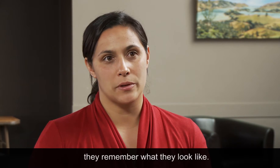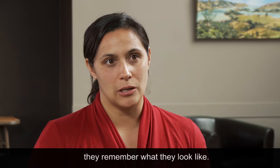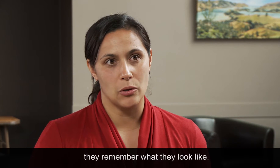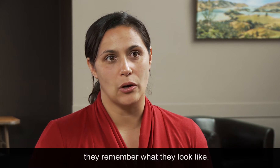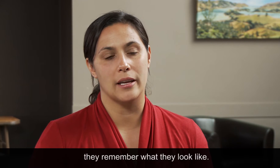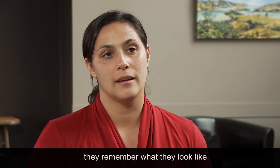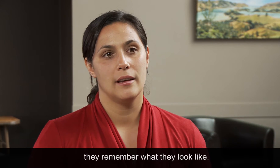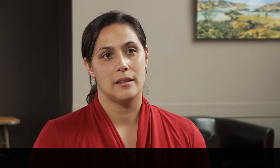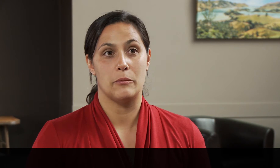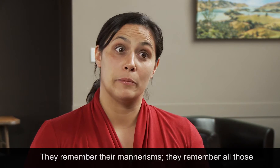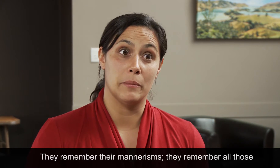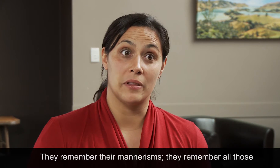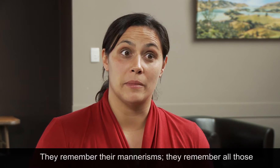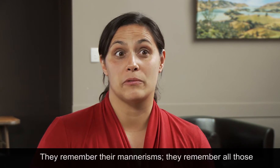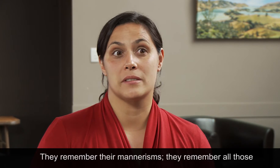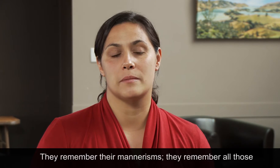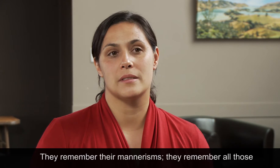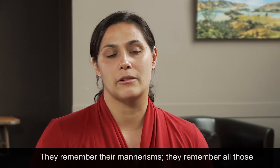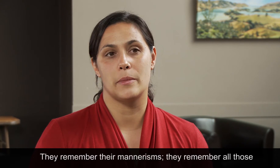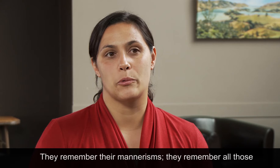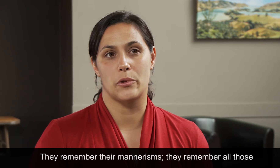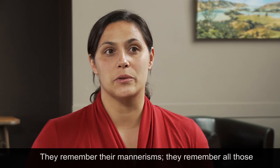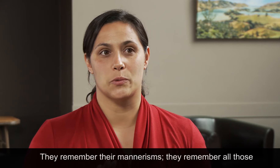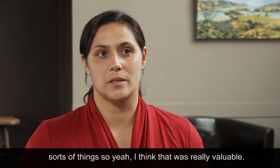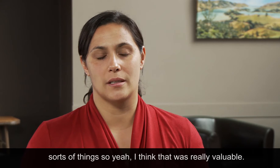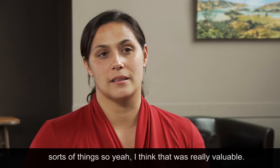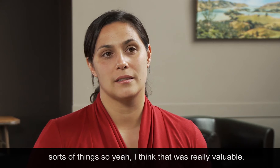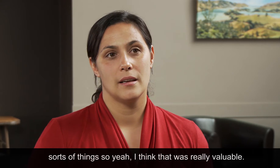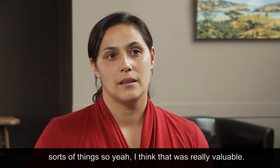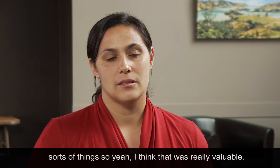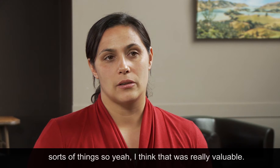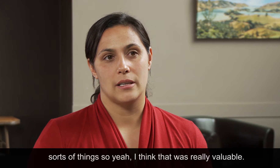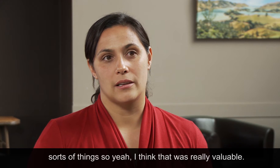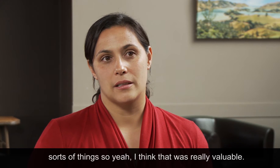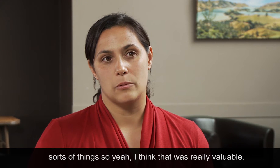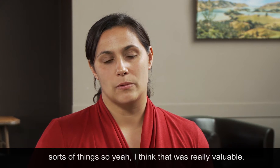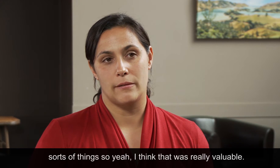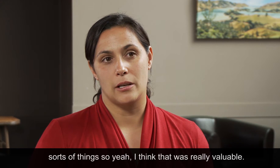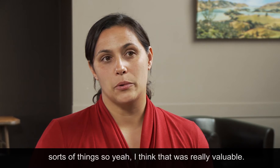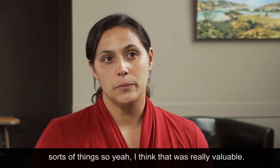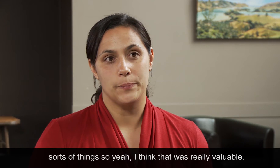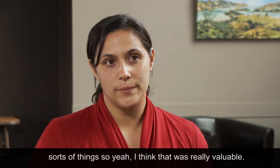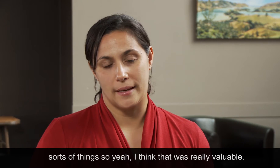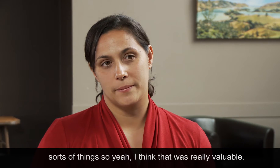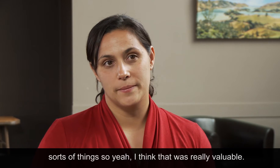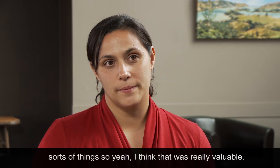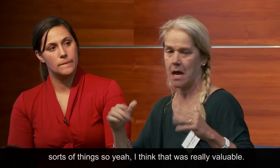what they look like. They remember their mannerisms; they remember all those sorts of things so yeah, I think that was really valuable. A presentation, as part of ‘A deaf child in the family’, by Josje Lelijveld, Senior tutor, Specialist Teaching (Deaf and hearing impaired), University of Canterbury, on her experience of being deaf in her family. She is sitting next to Kirsten.